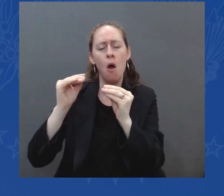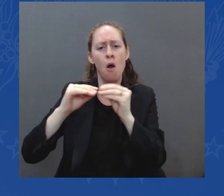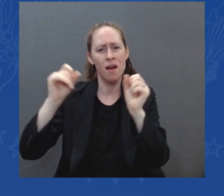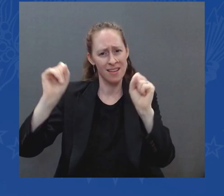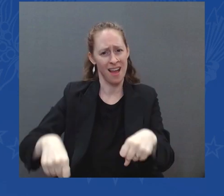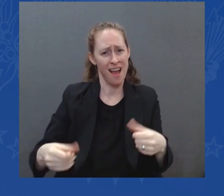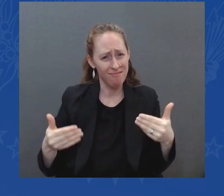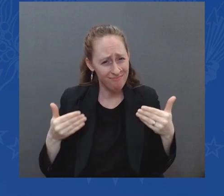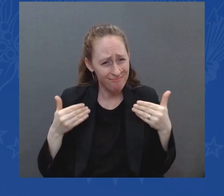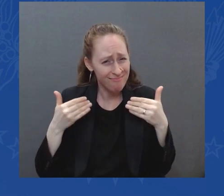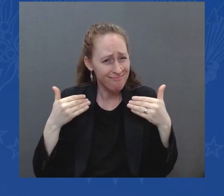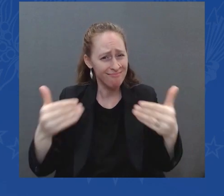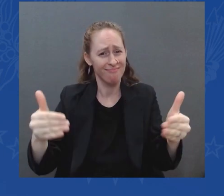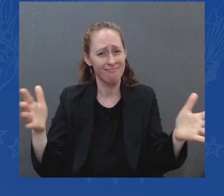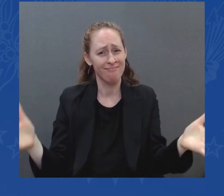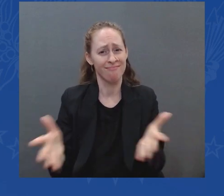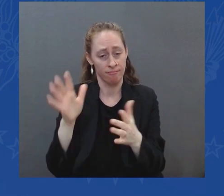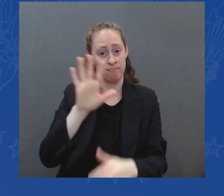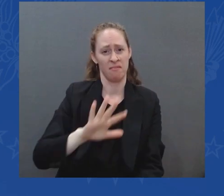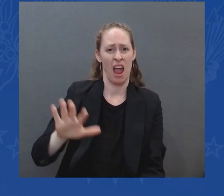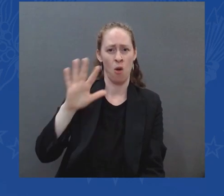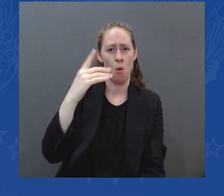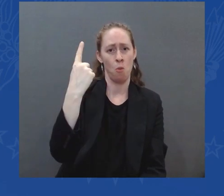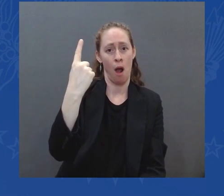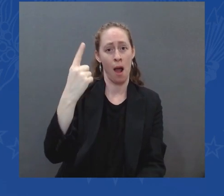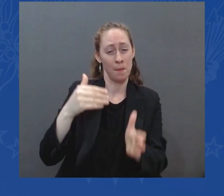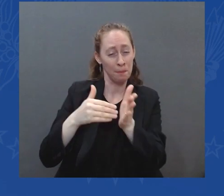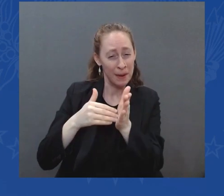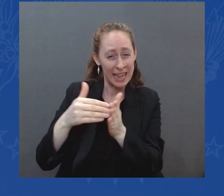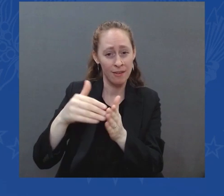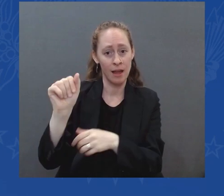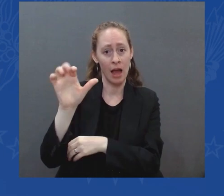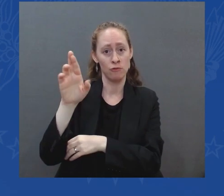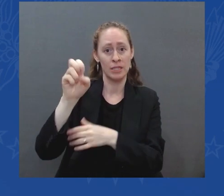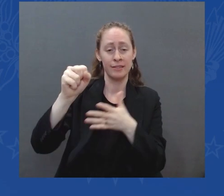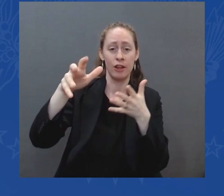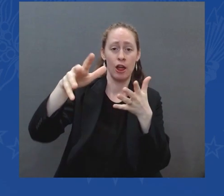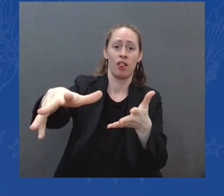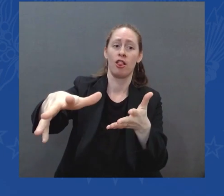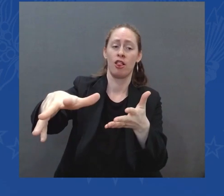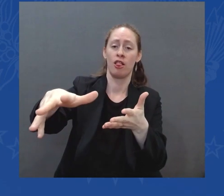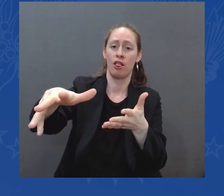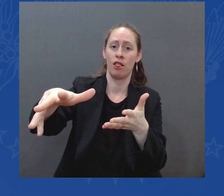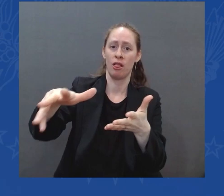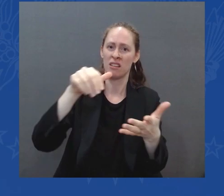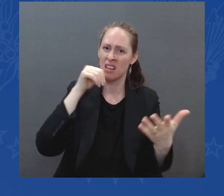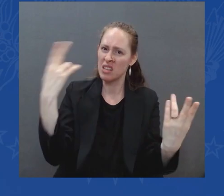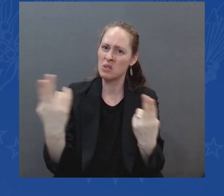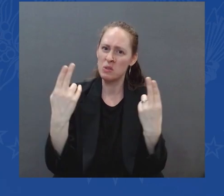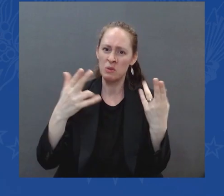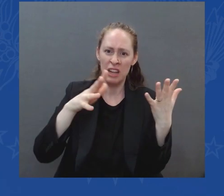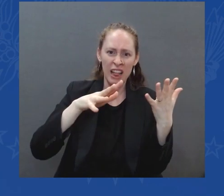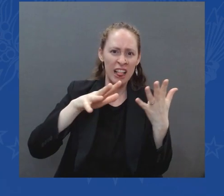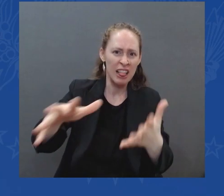Families can't afford that companies sit on these -- their hands. So, to help execute this first part of my plan,